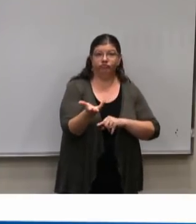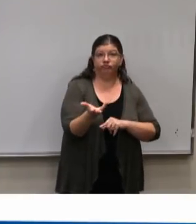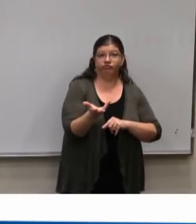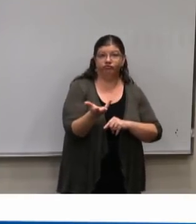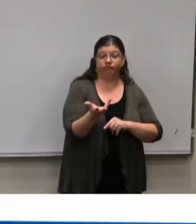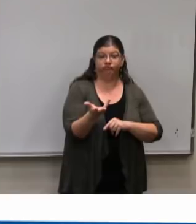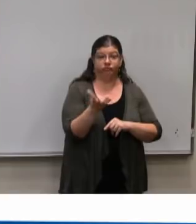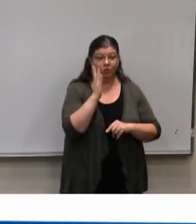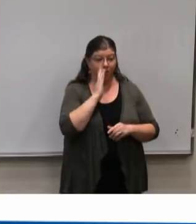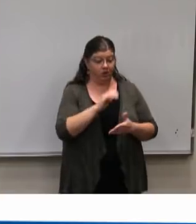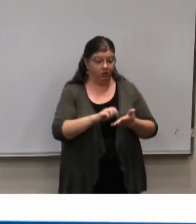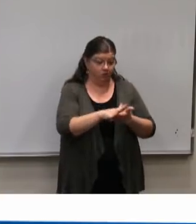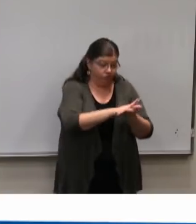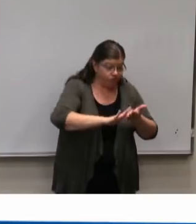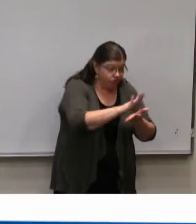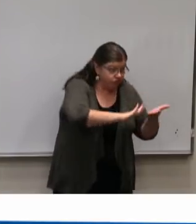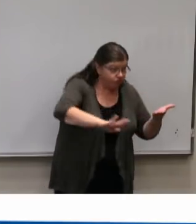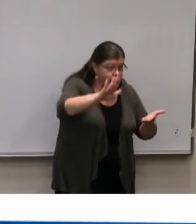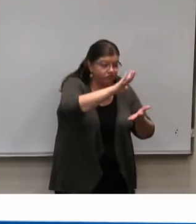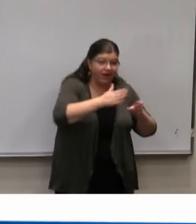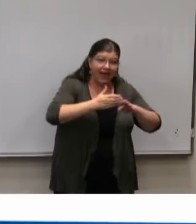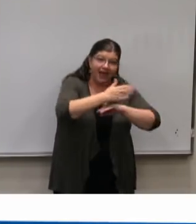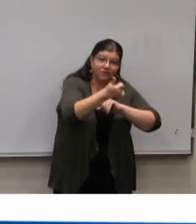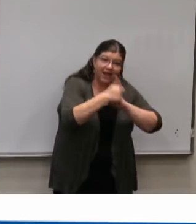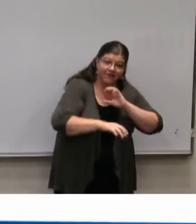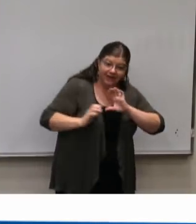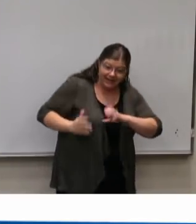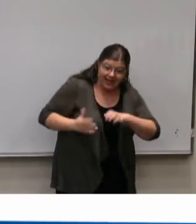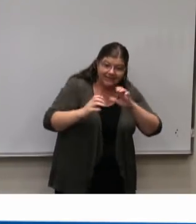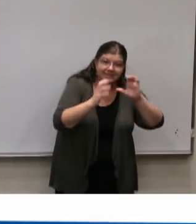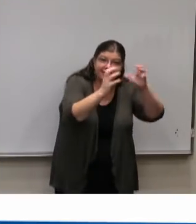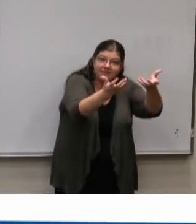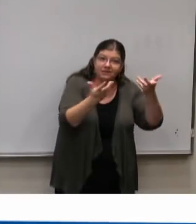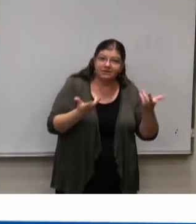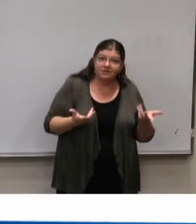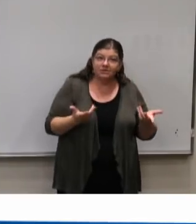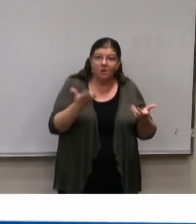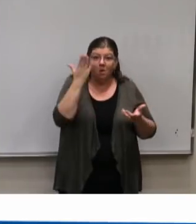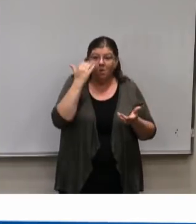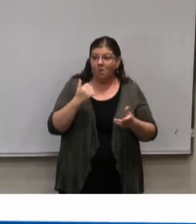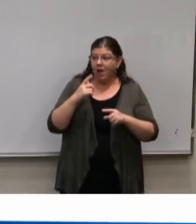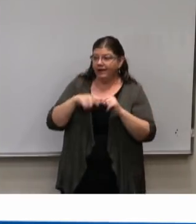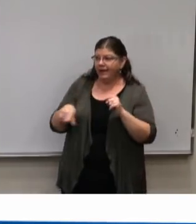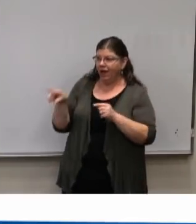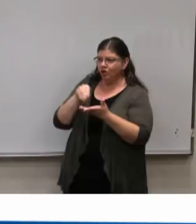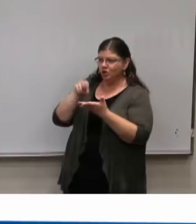Are you going to sanitize the classroom after every, you know, why can't we have the students come in and sanitize the classroom?